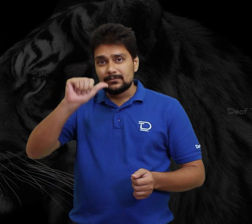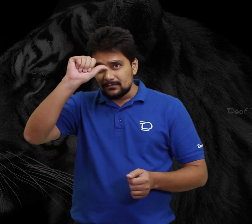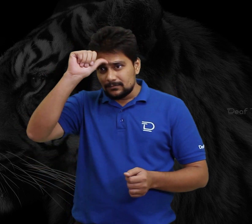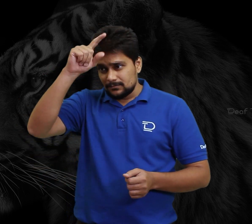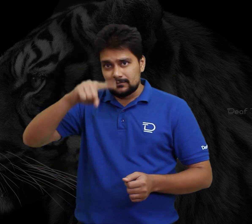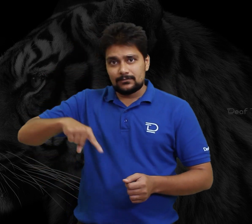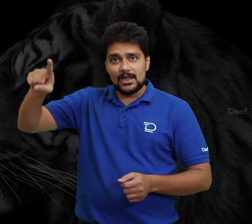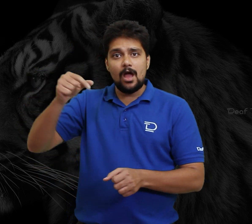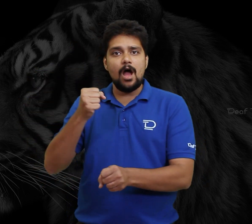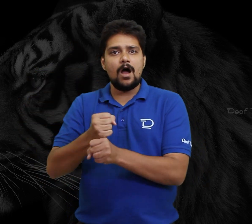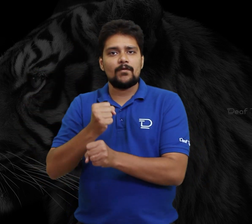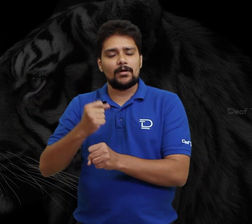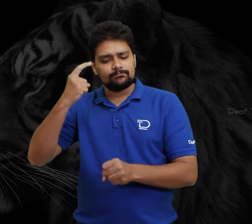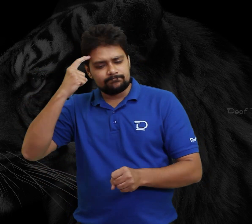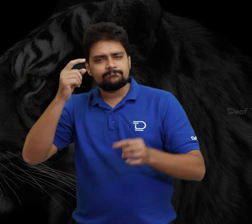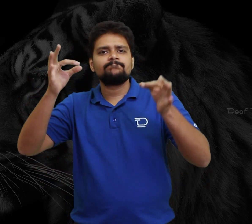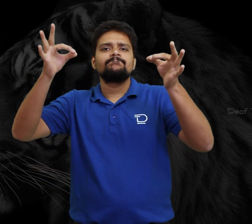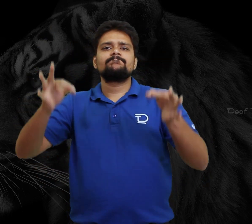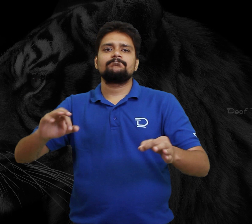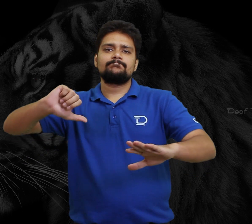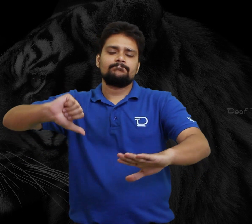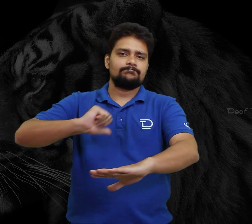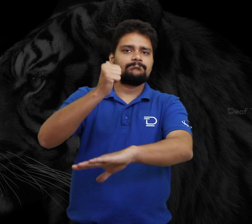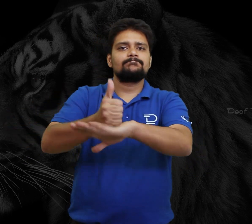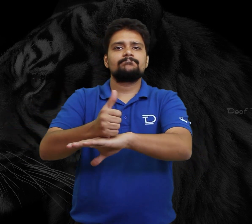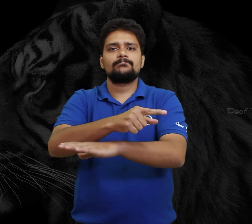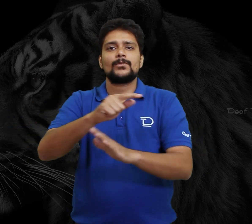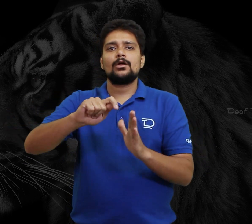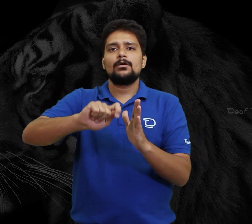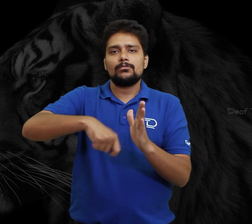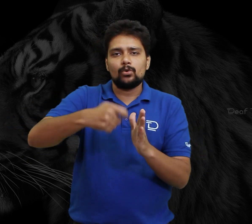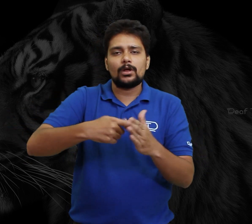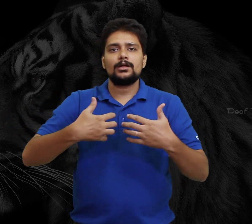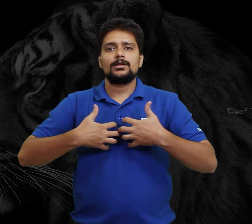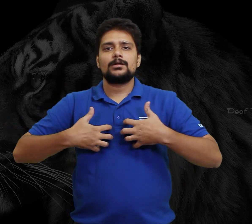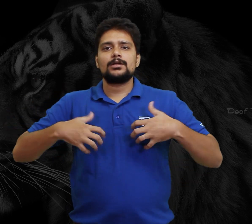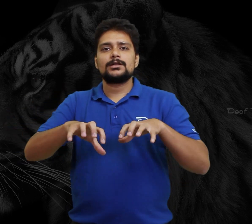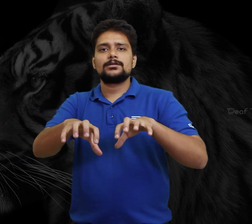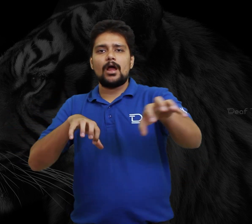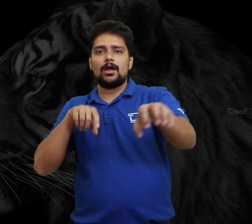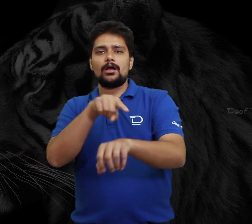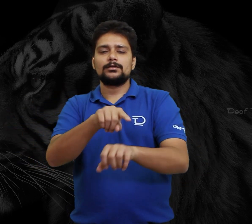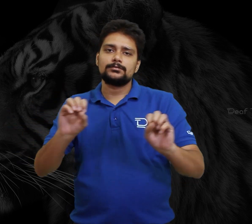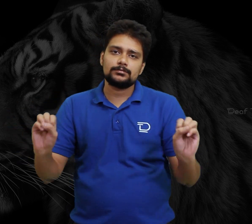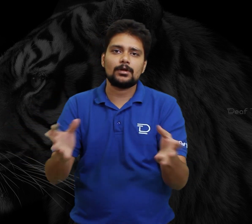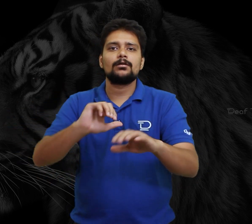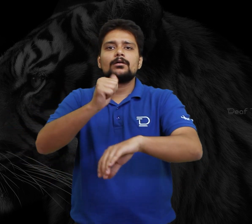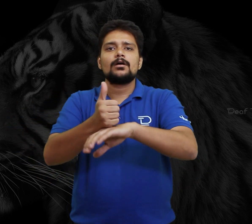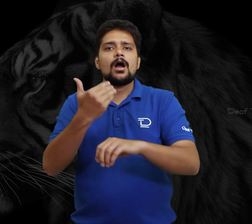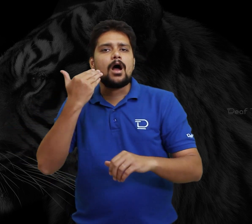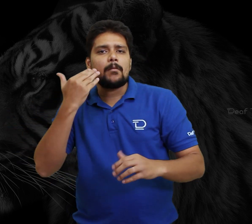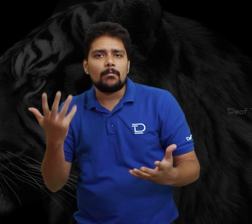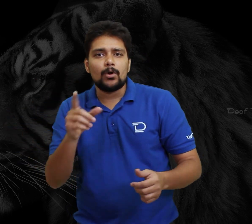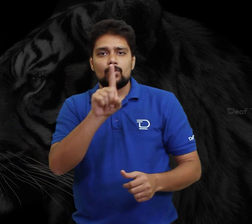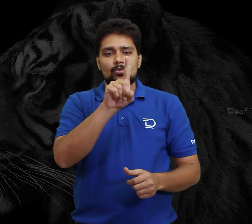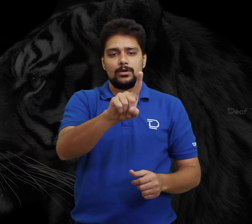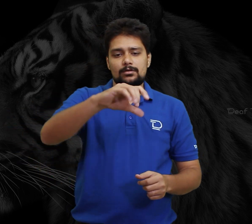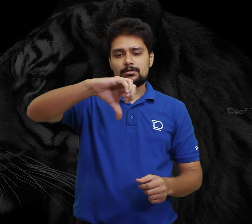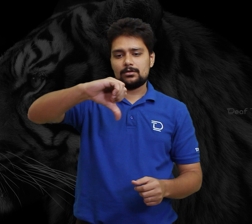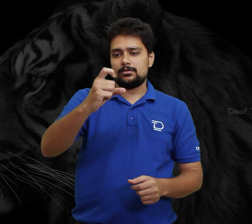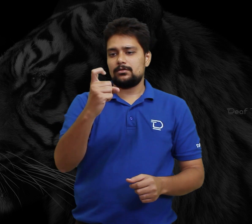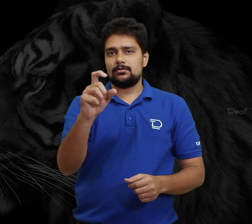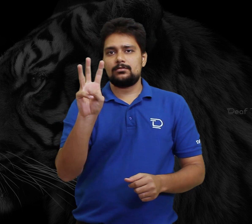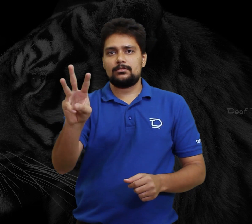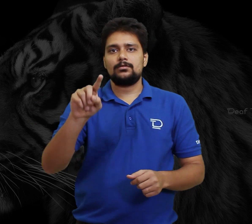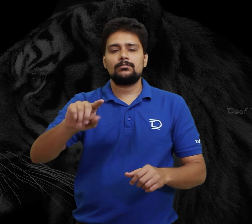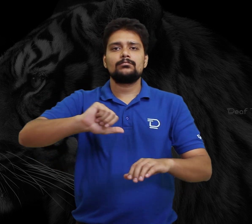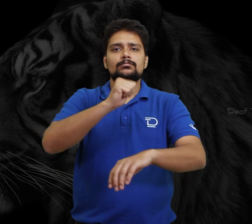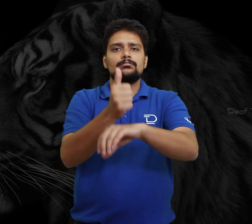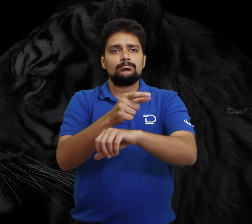Project Tiger was launched by the government of India in 1973